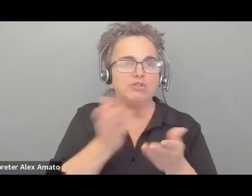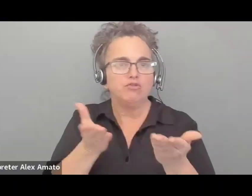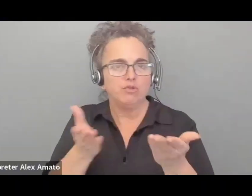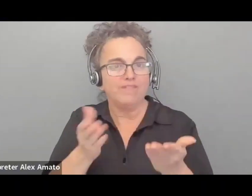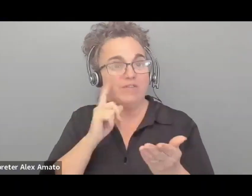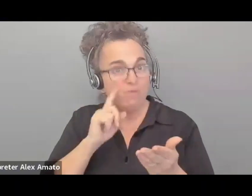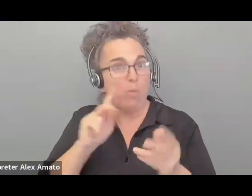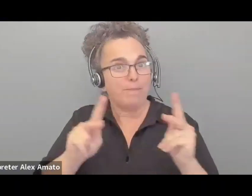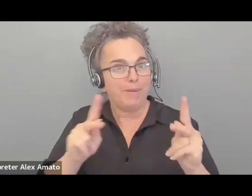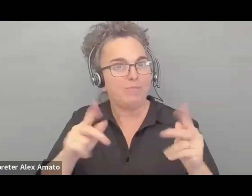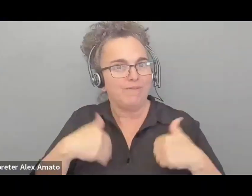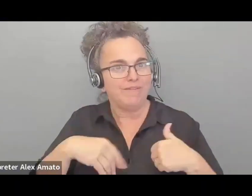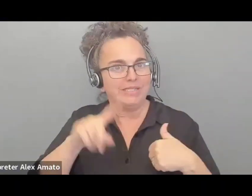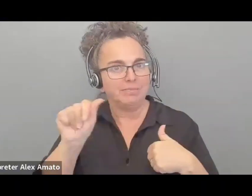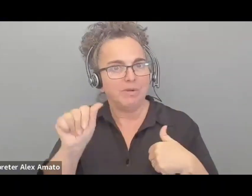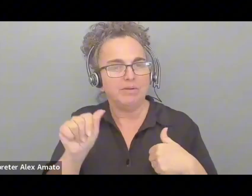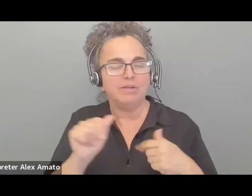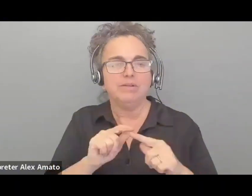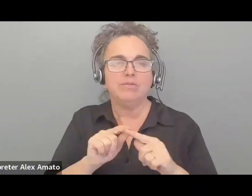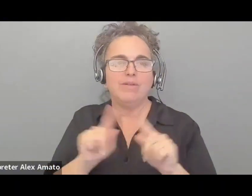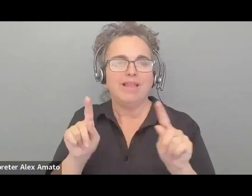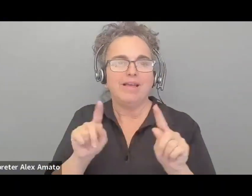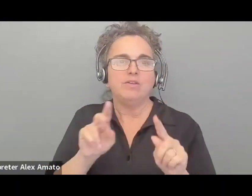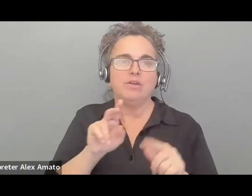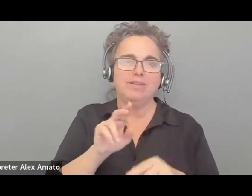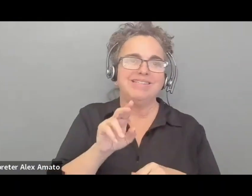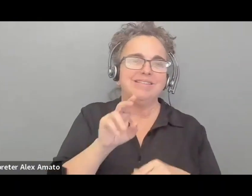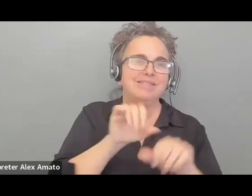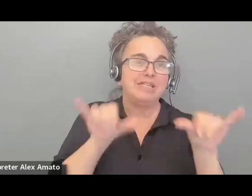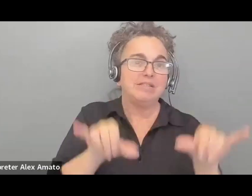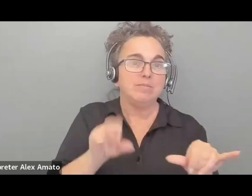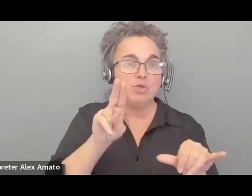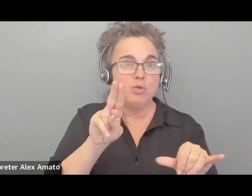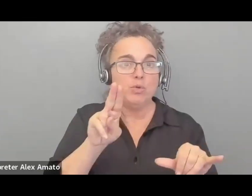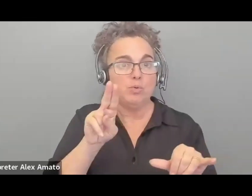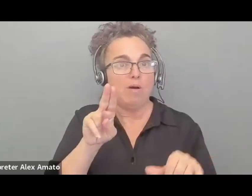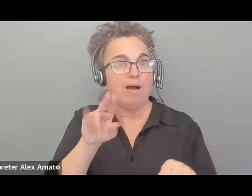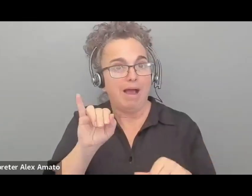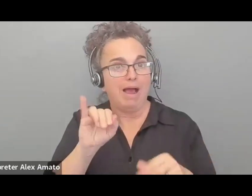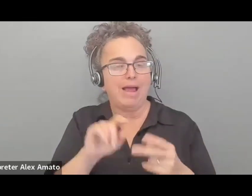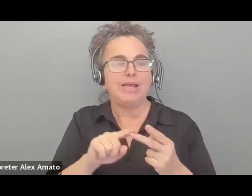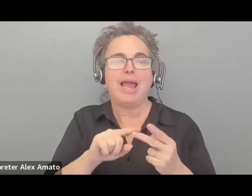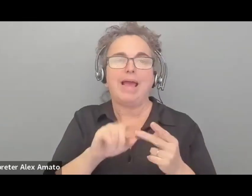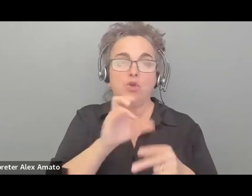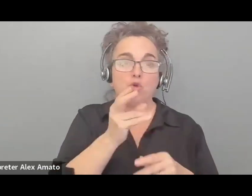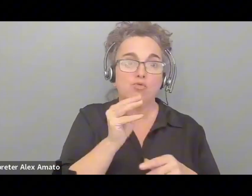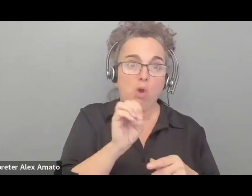and system UI research strategies at Chrome os, she joined a company-wide accessibility team